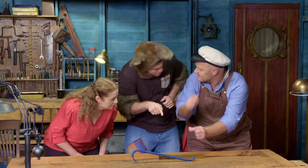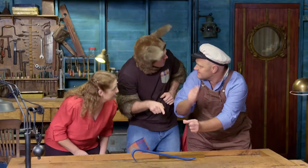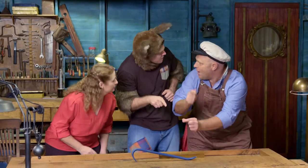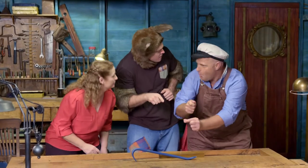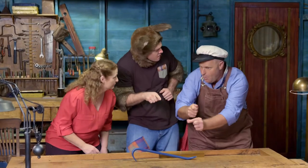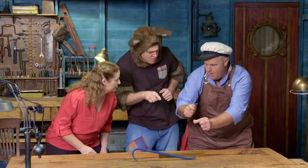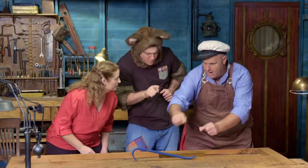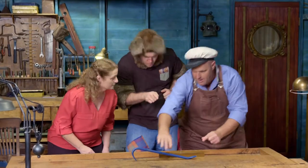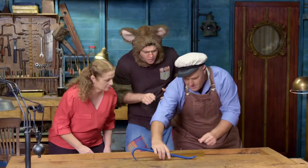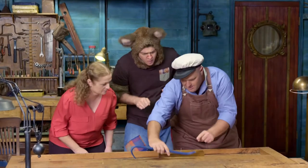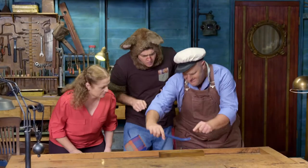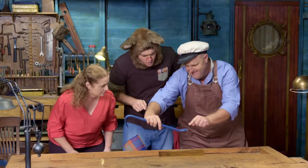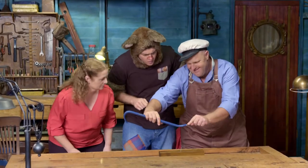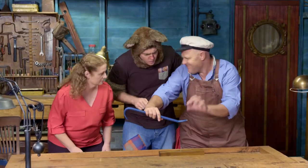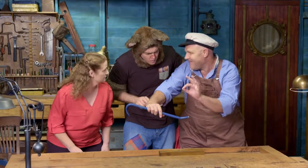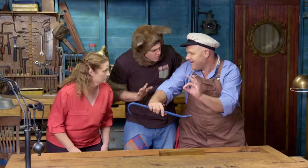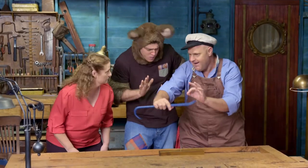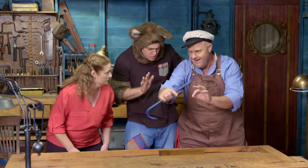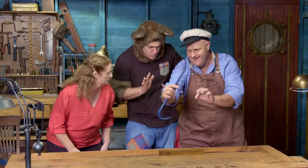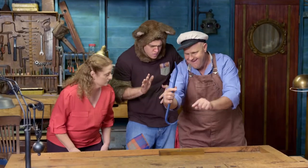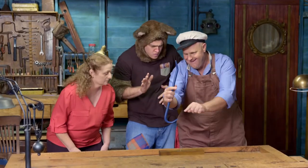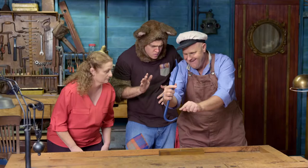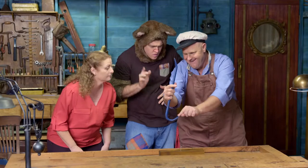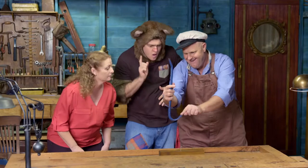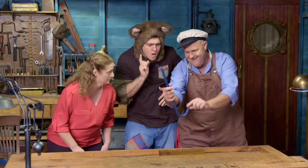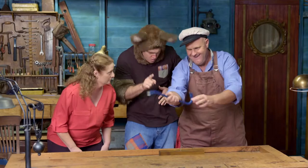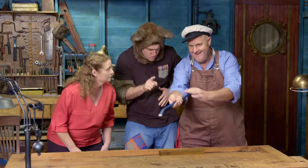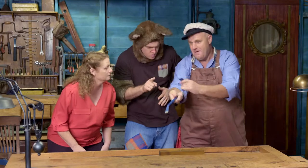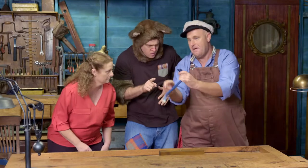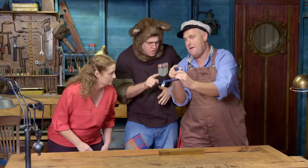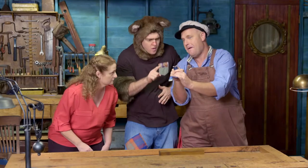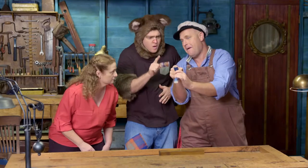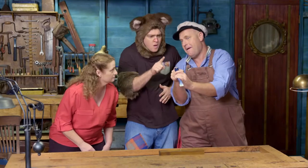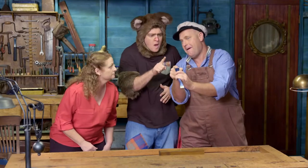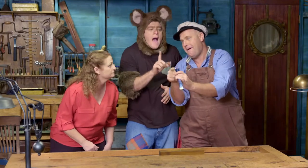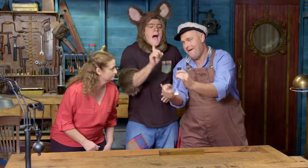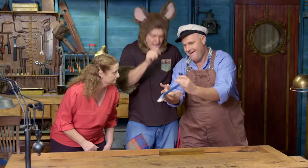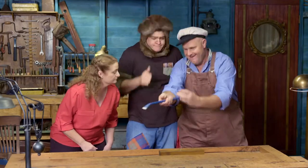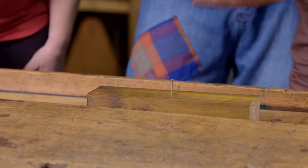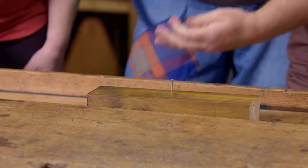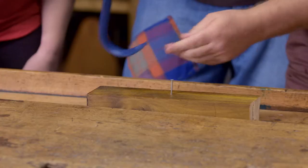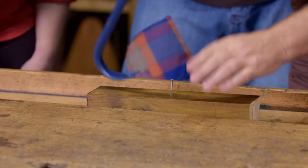This is the nail. Now, I'm not going to use this end, but this end, see?